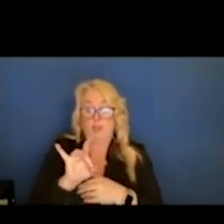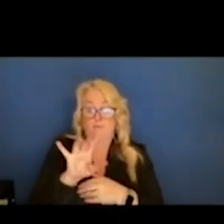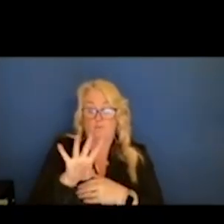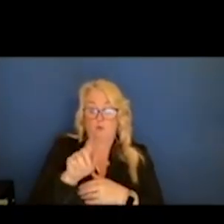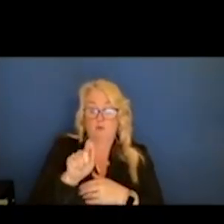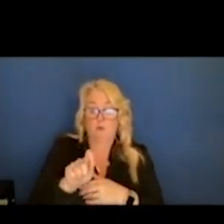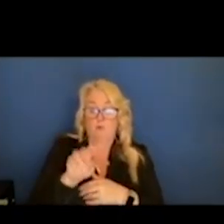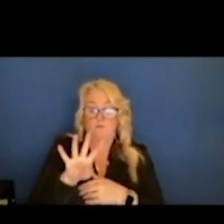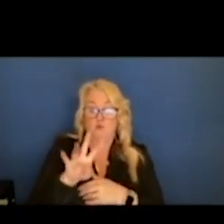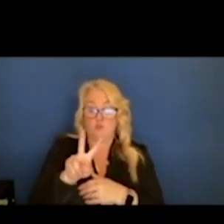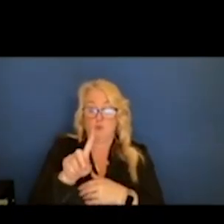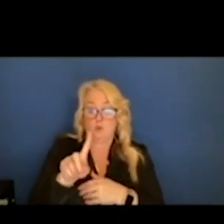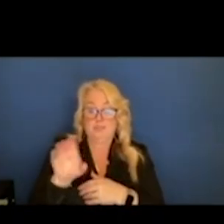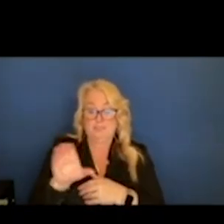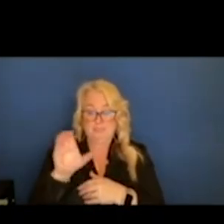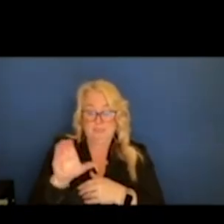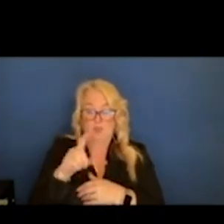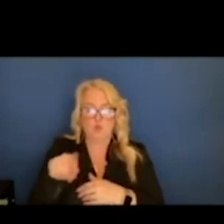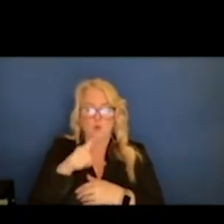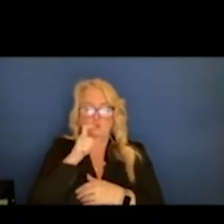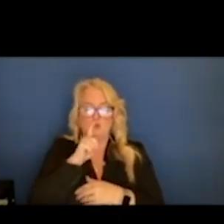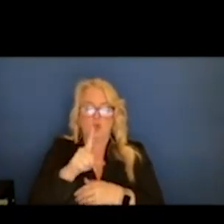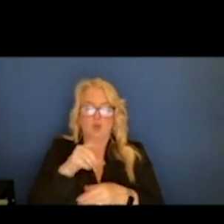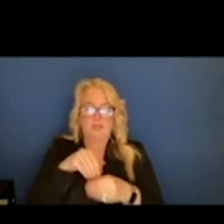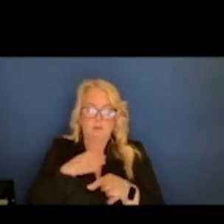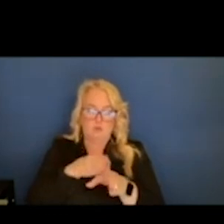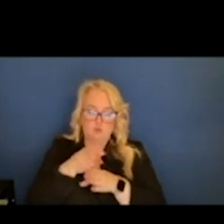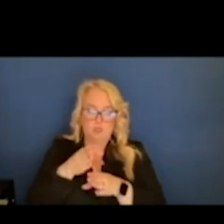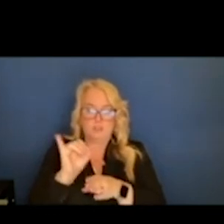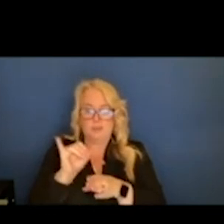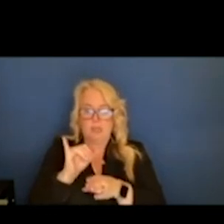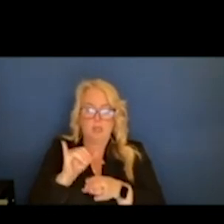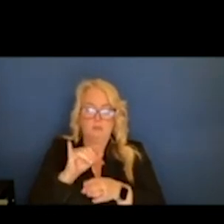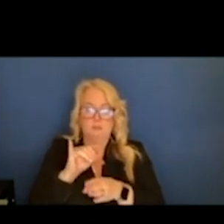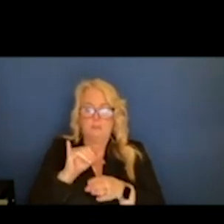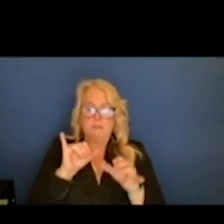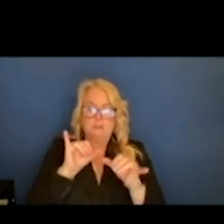disabilities seeking career advancement in high-demand fields like science, technology,